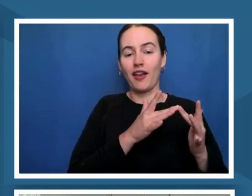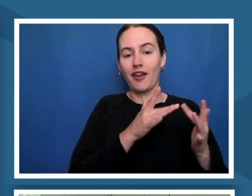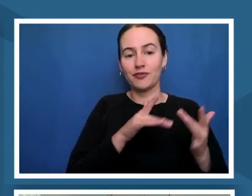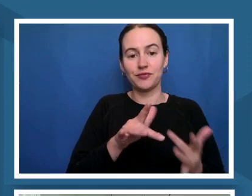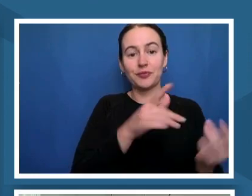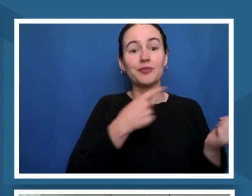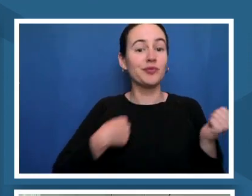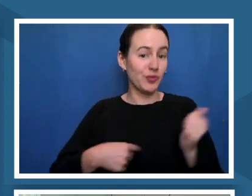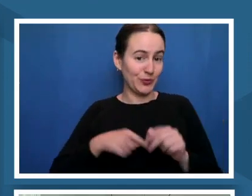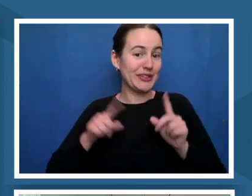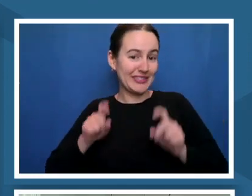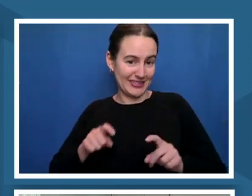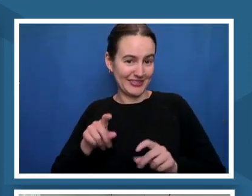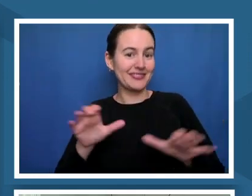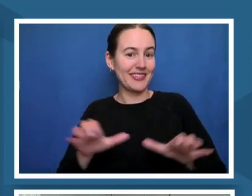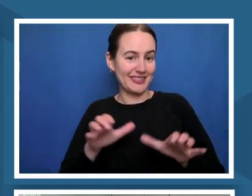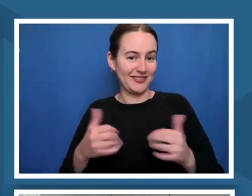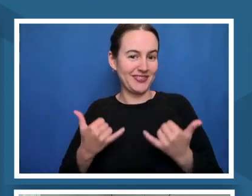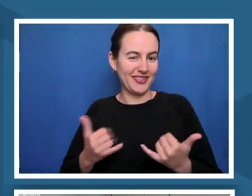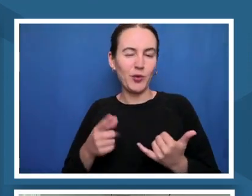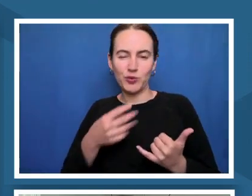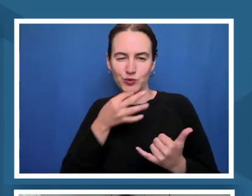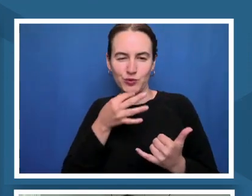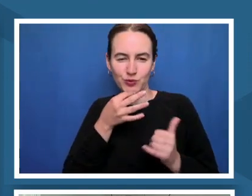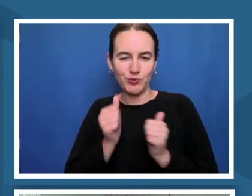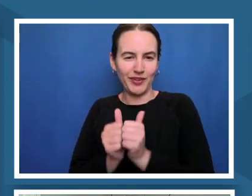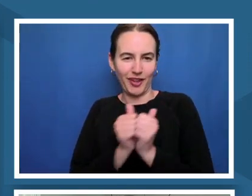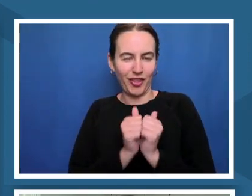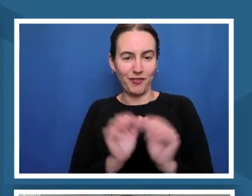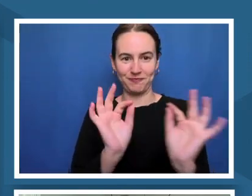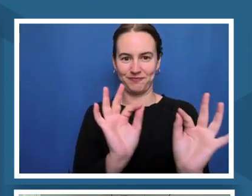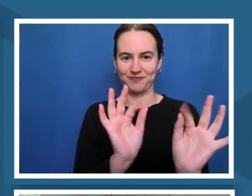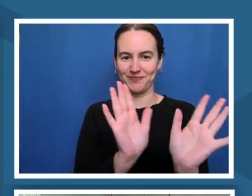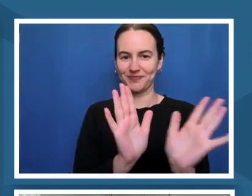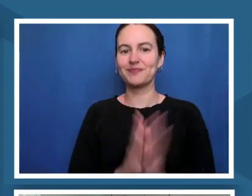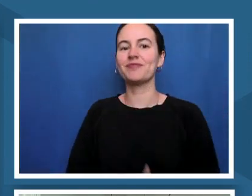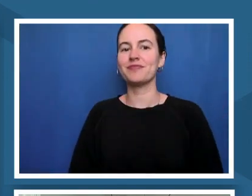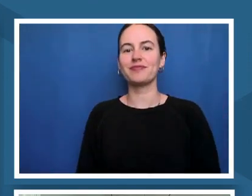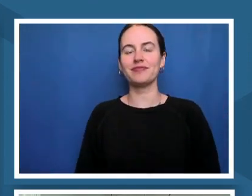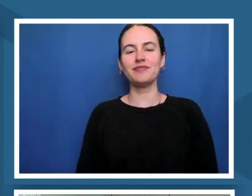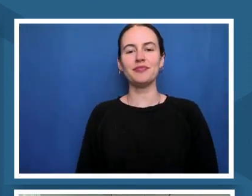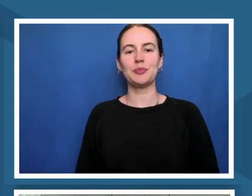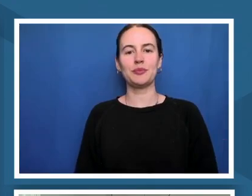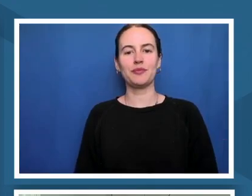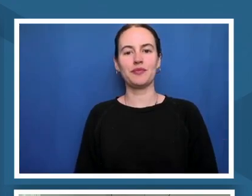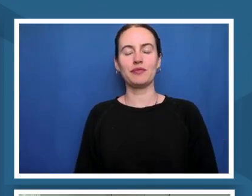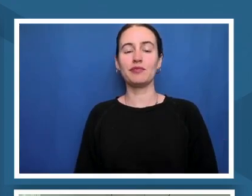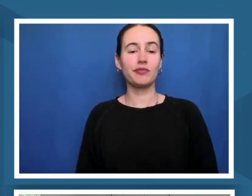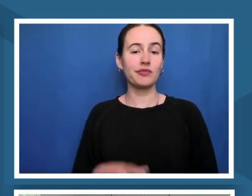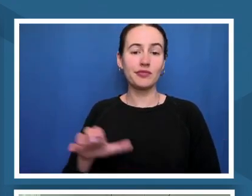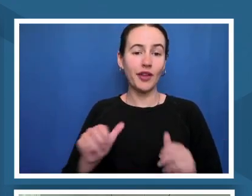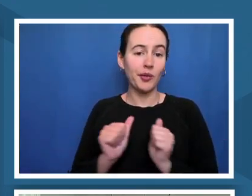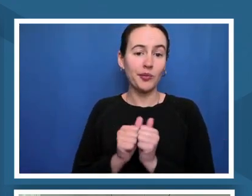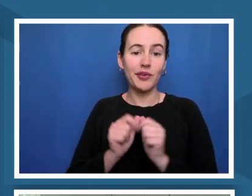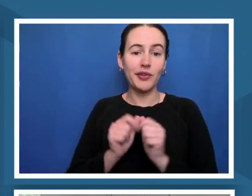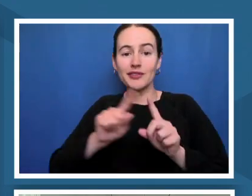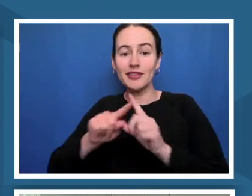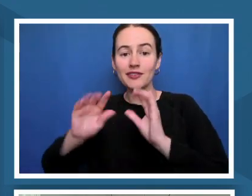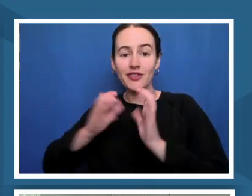about to do together perfect just stop right there with um classrooms all over the country some